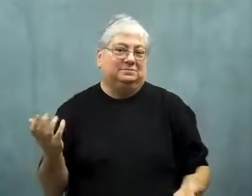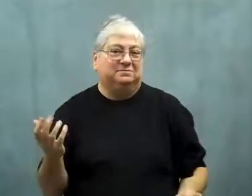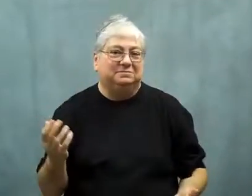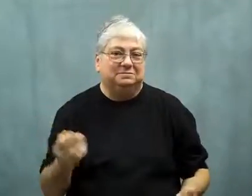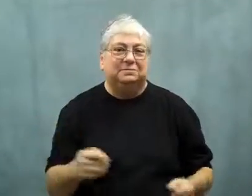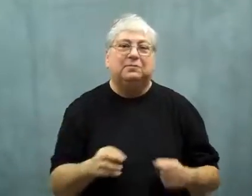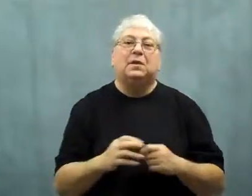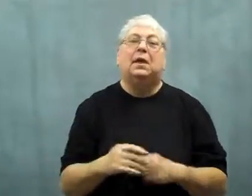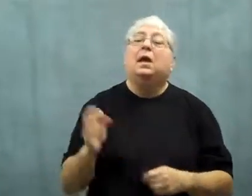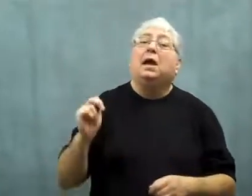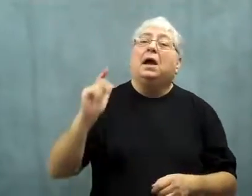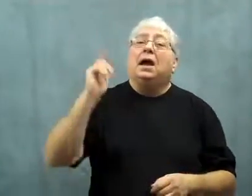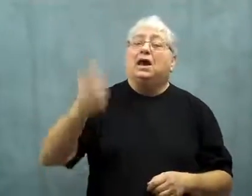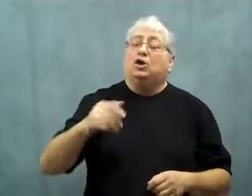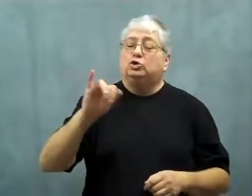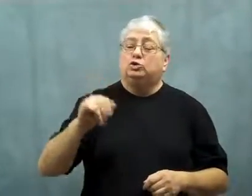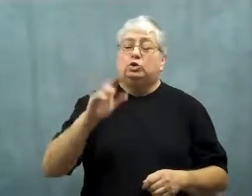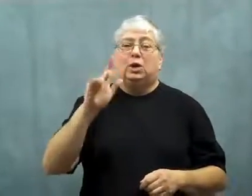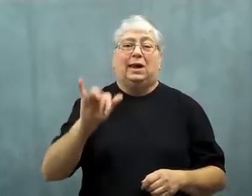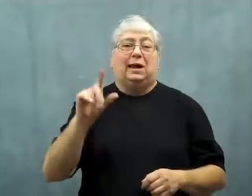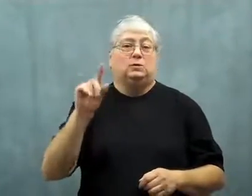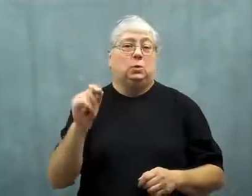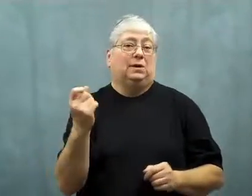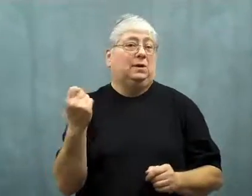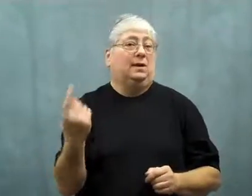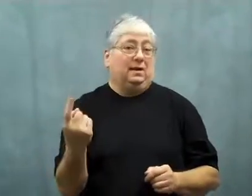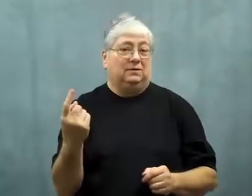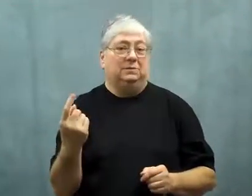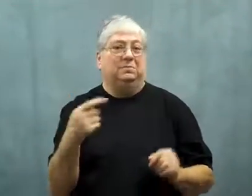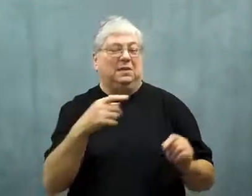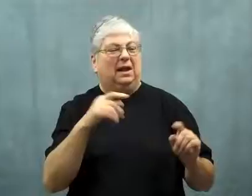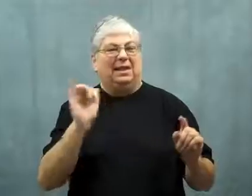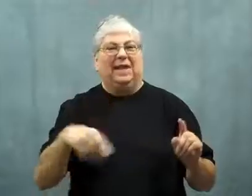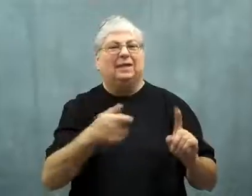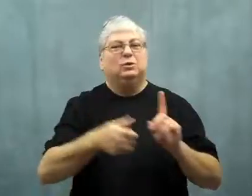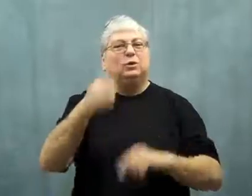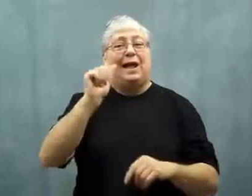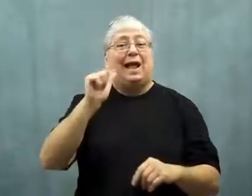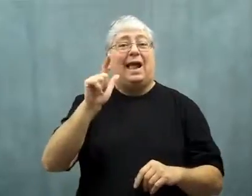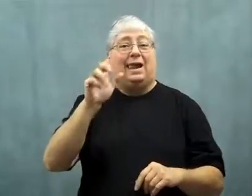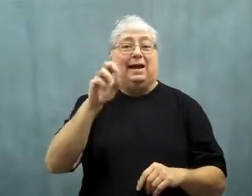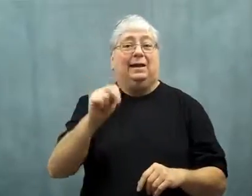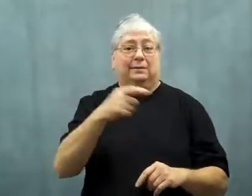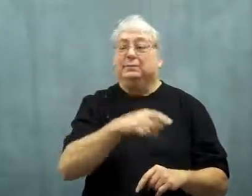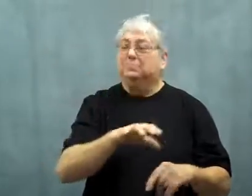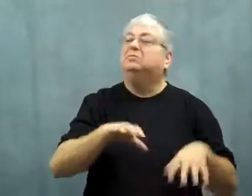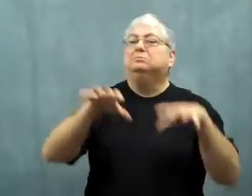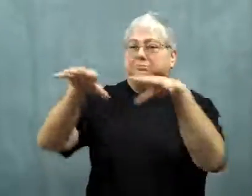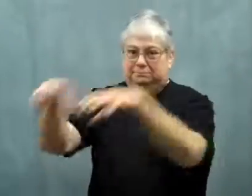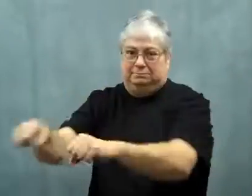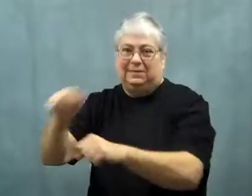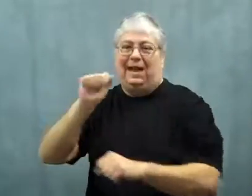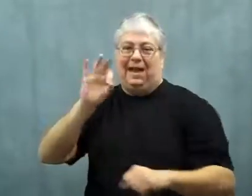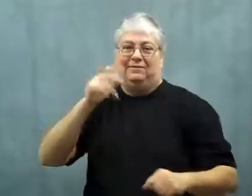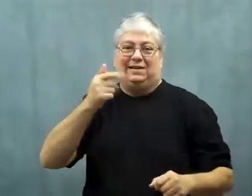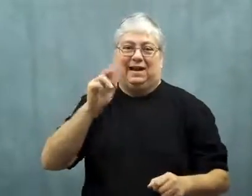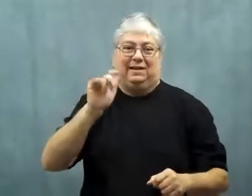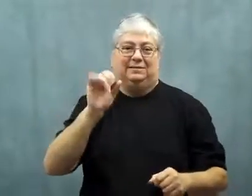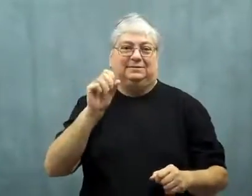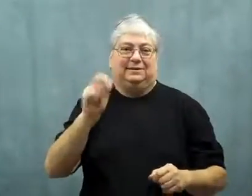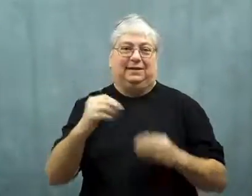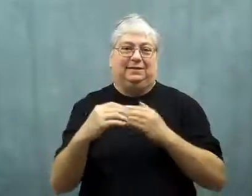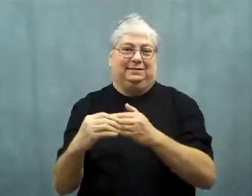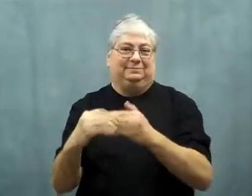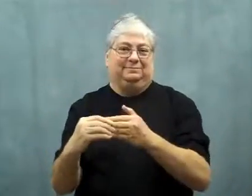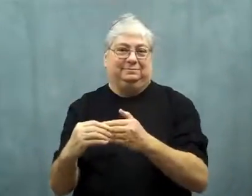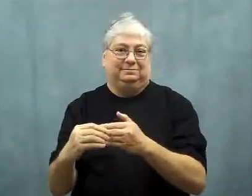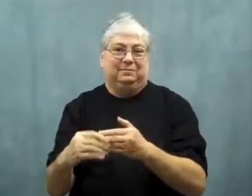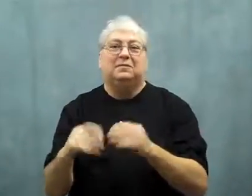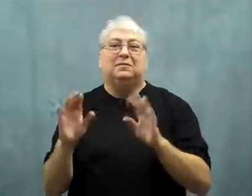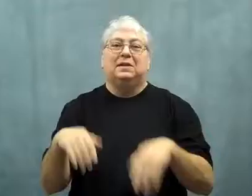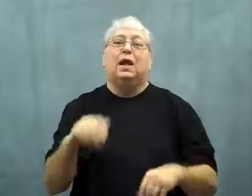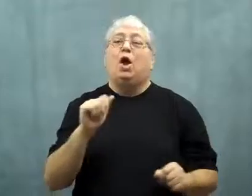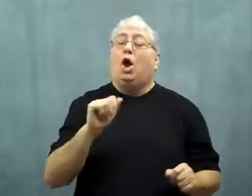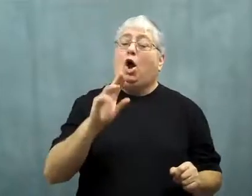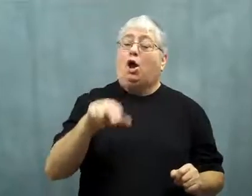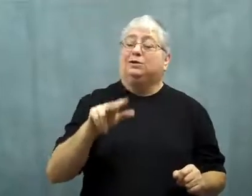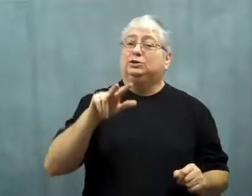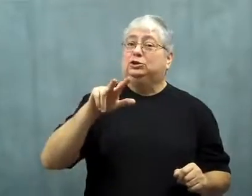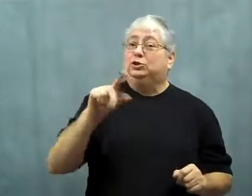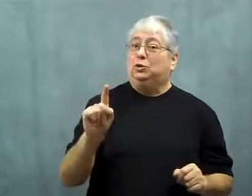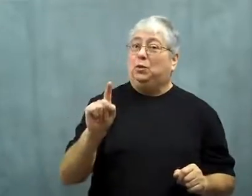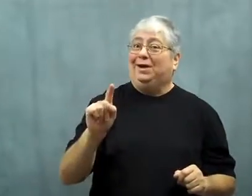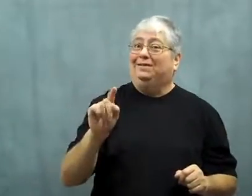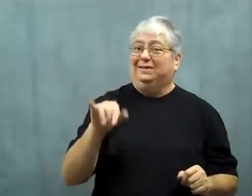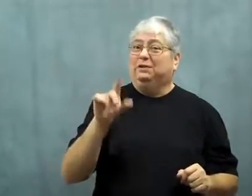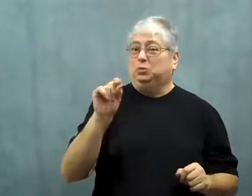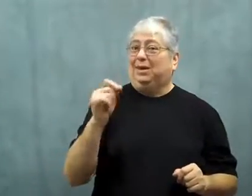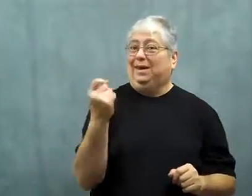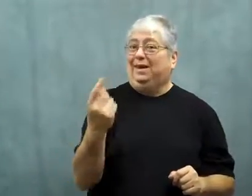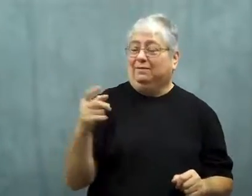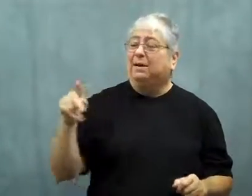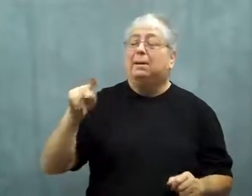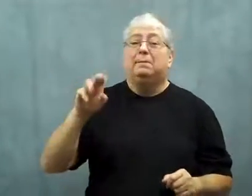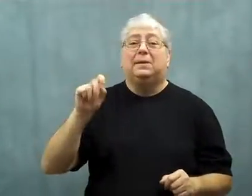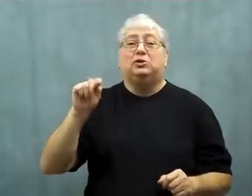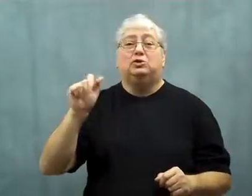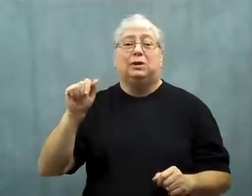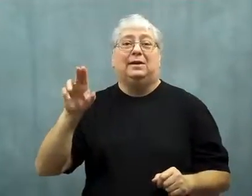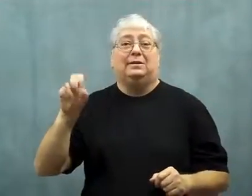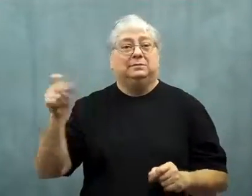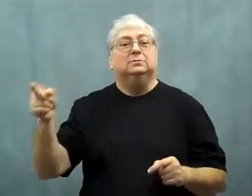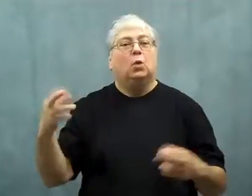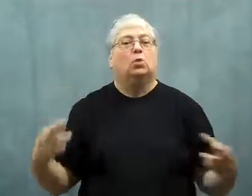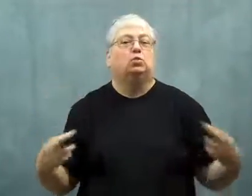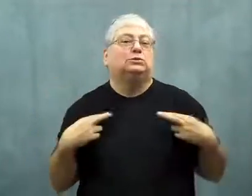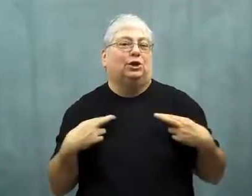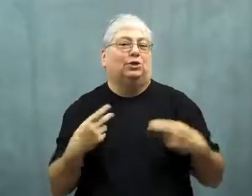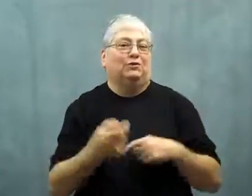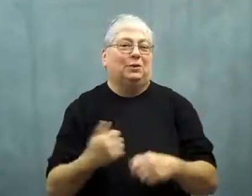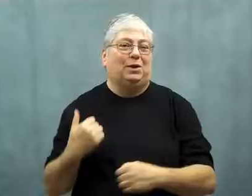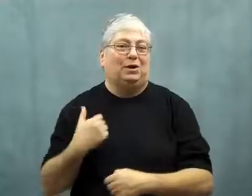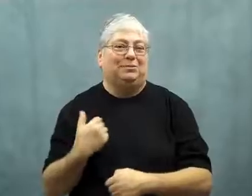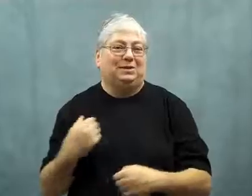In July of 2011, General Allen took over the Afghanistan command.